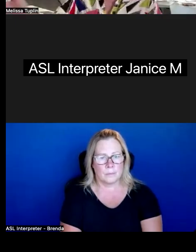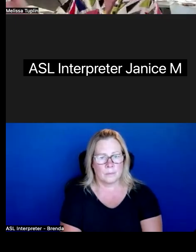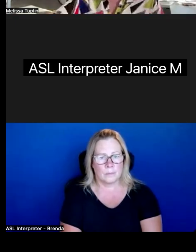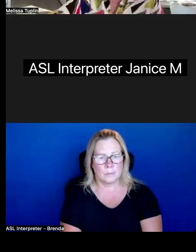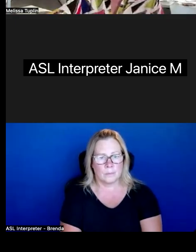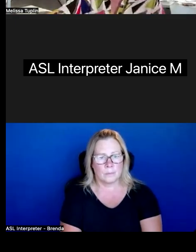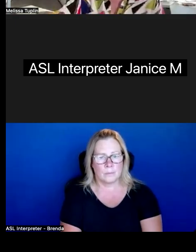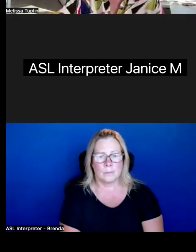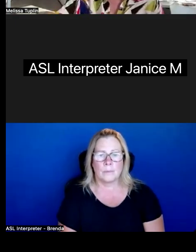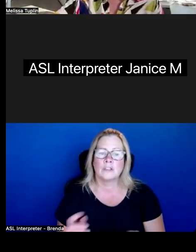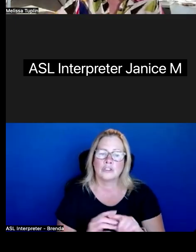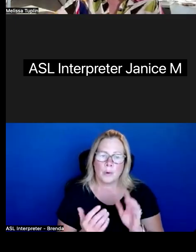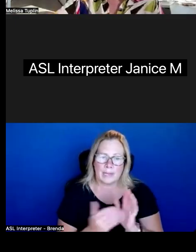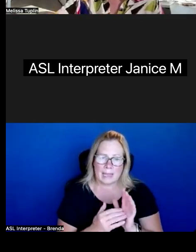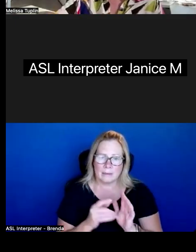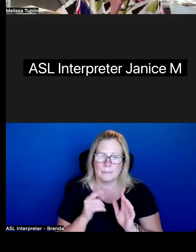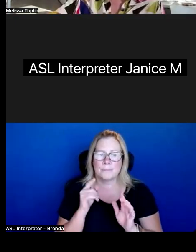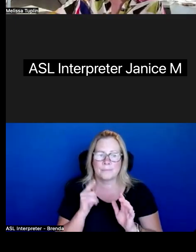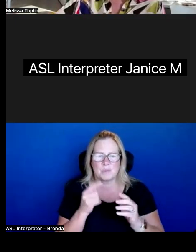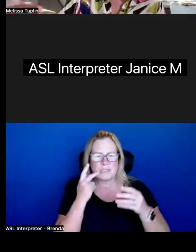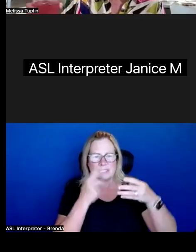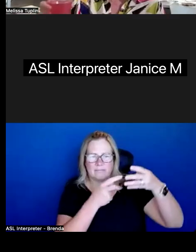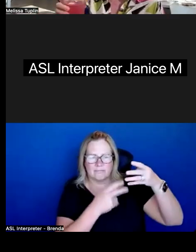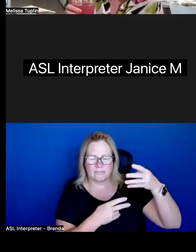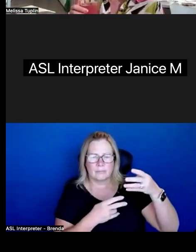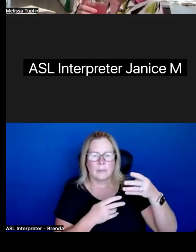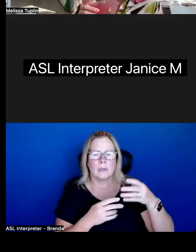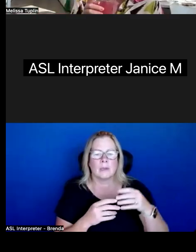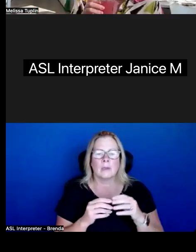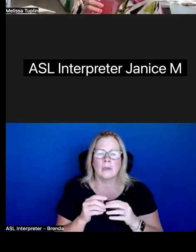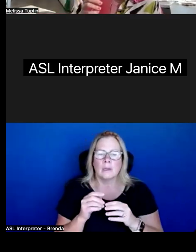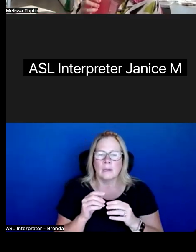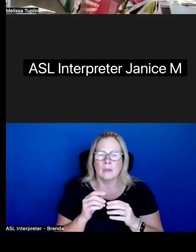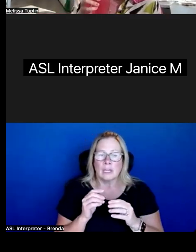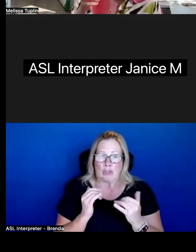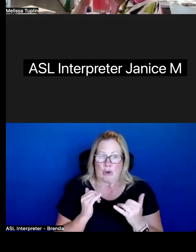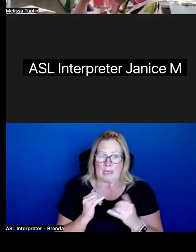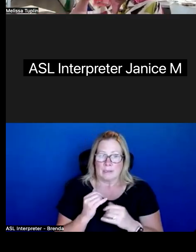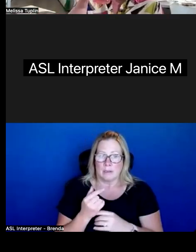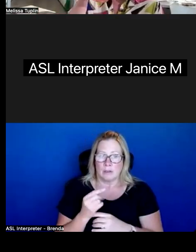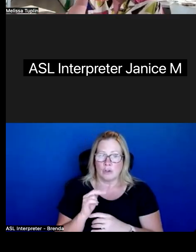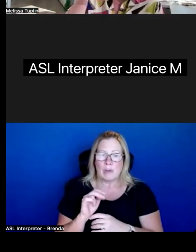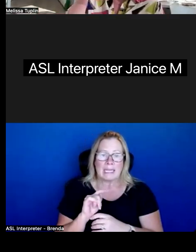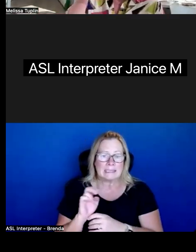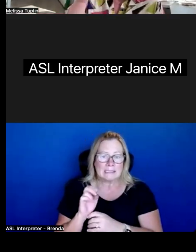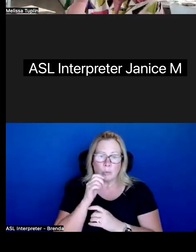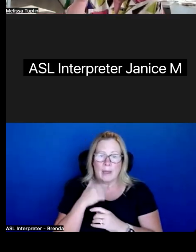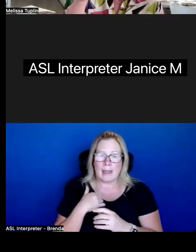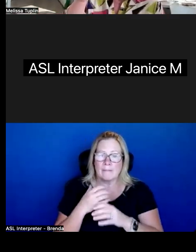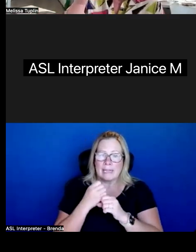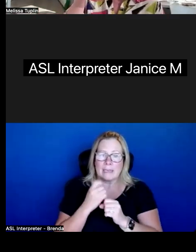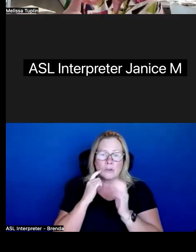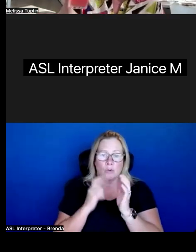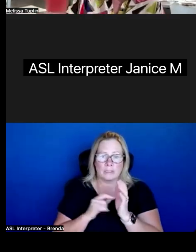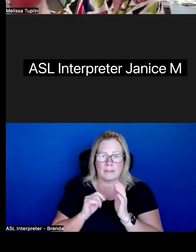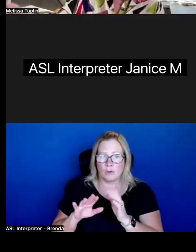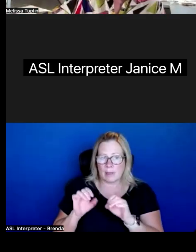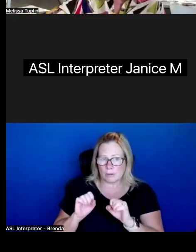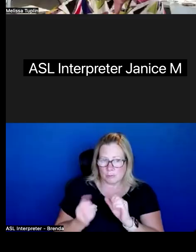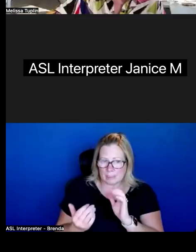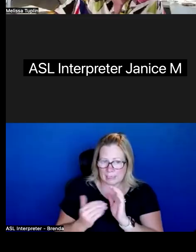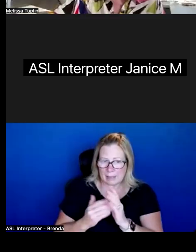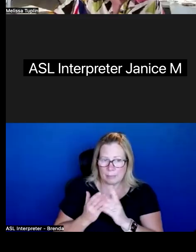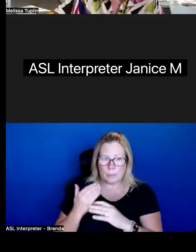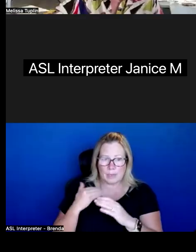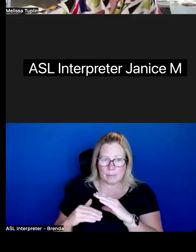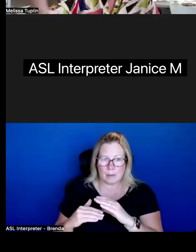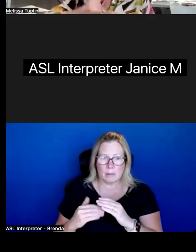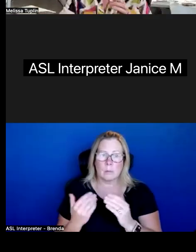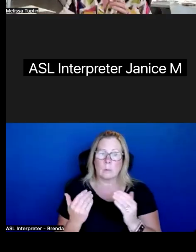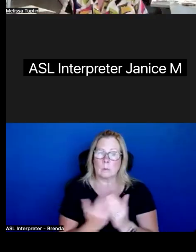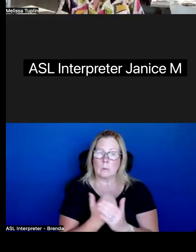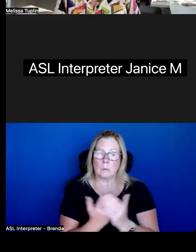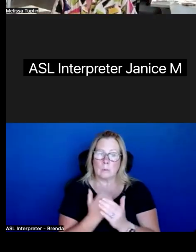and have questions about this list of ineligible organizations, please reach out to us to discuss.